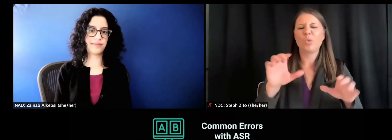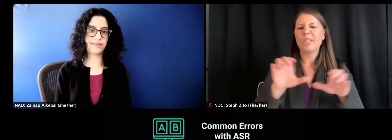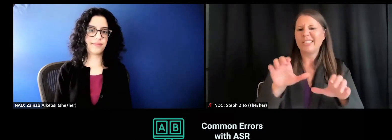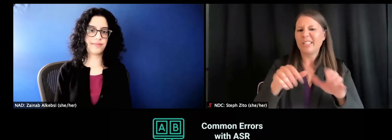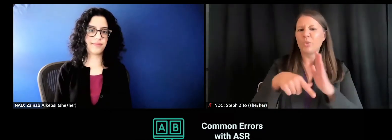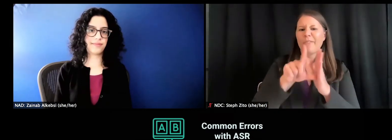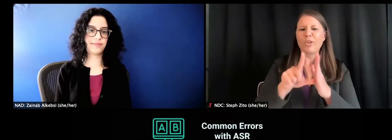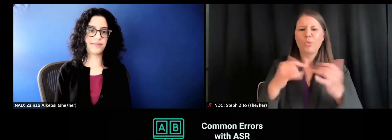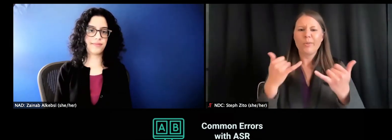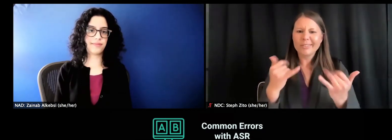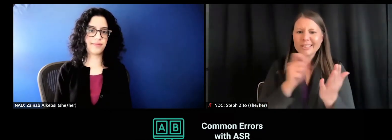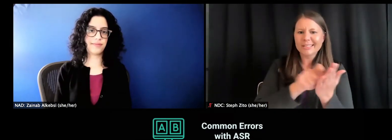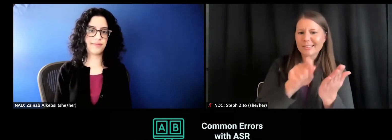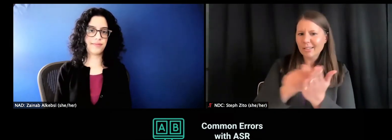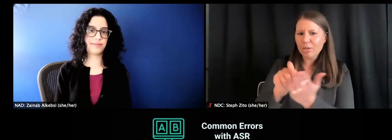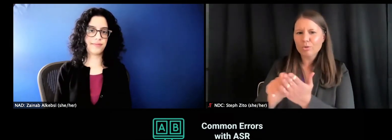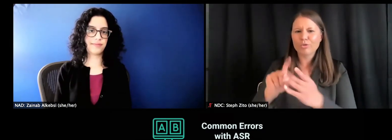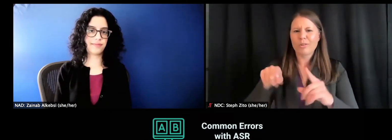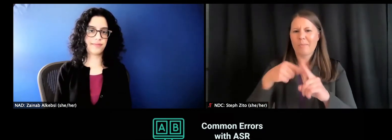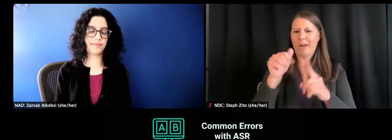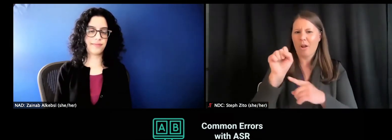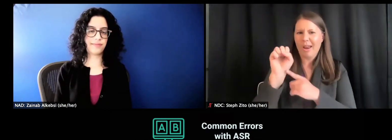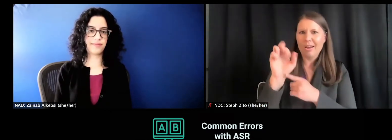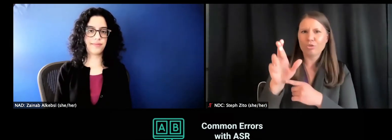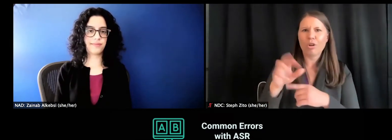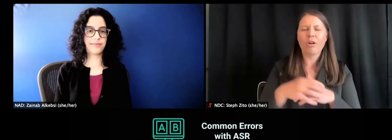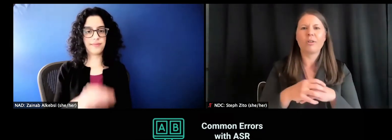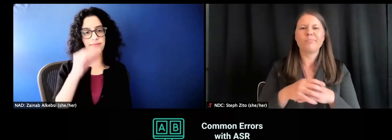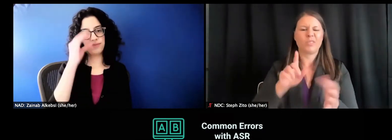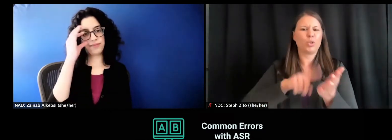NDC did a review of existing literature on ASR